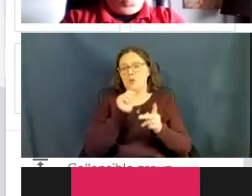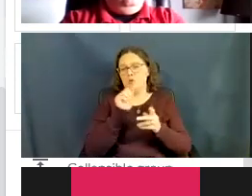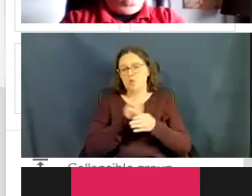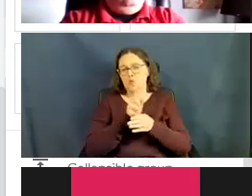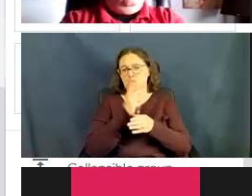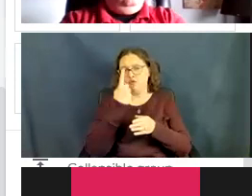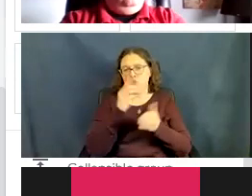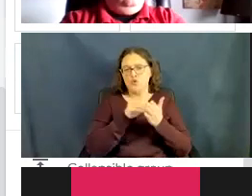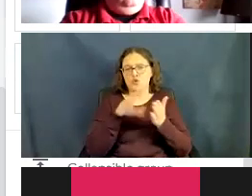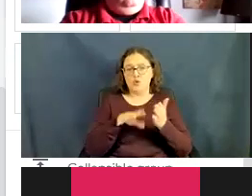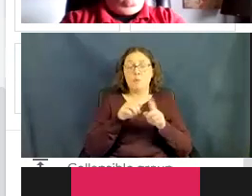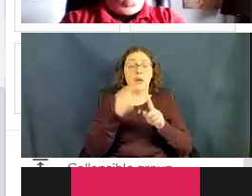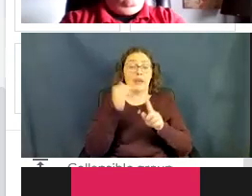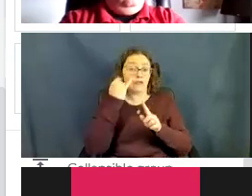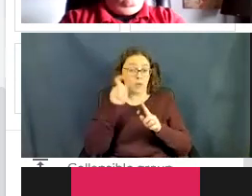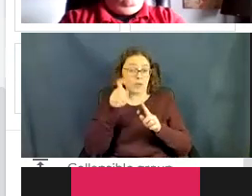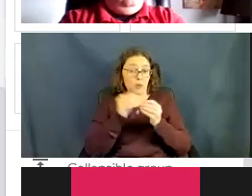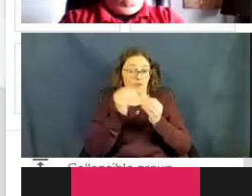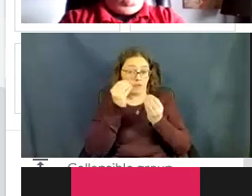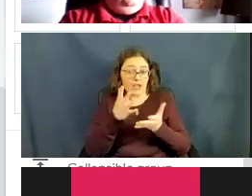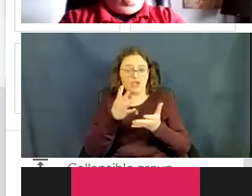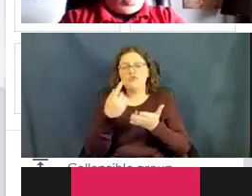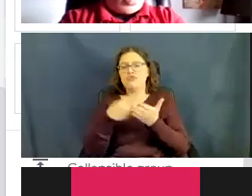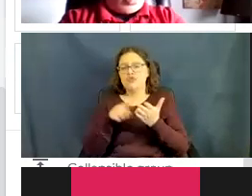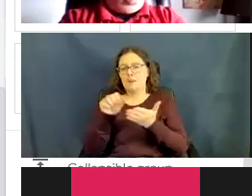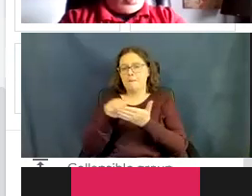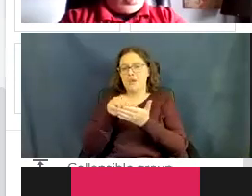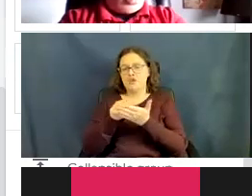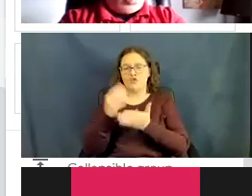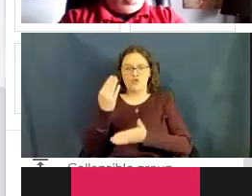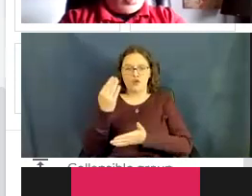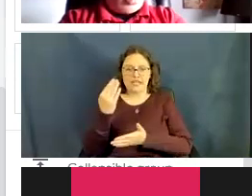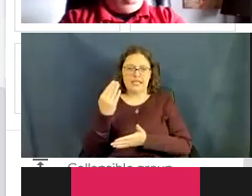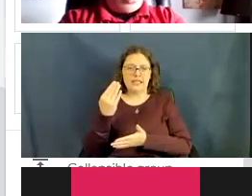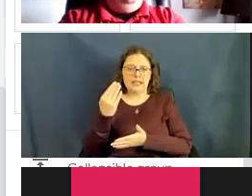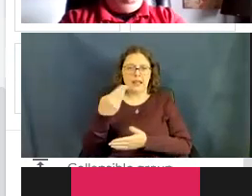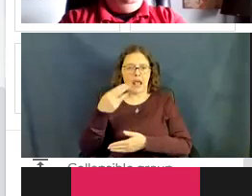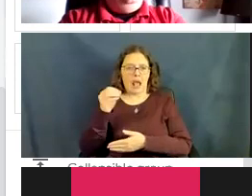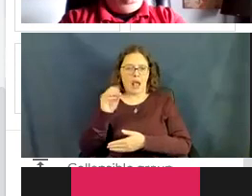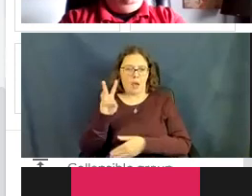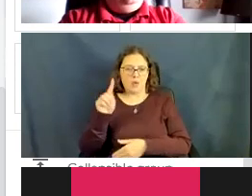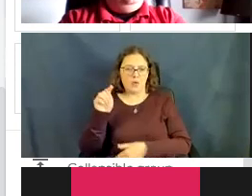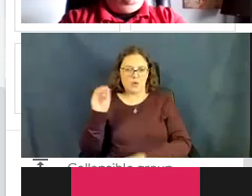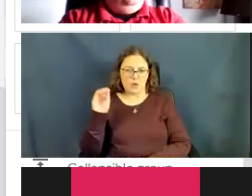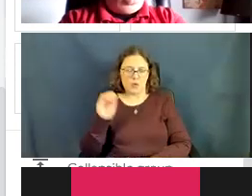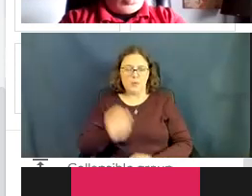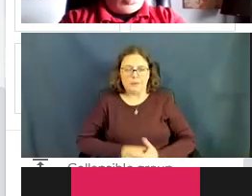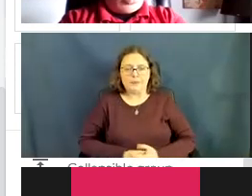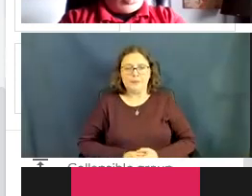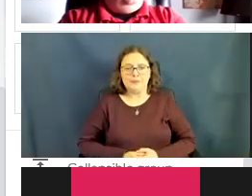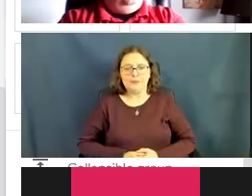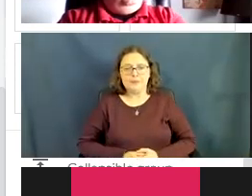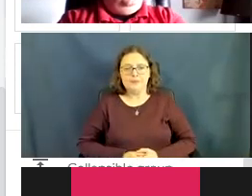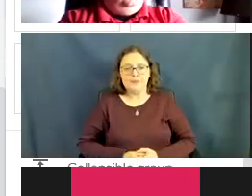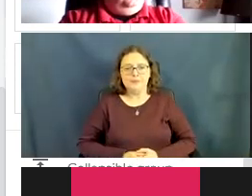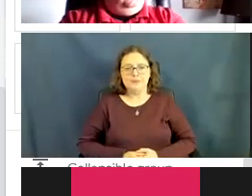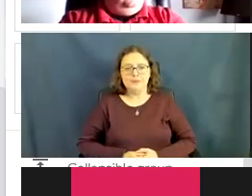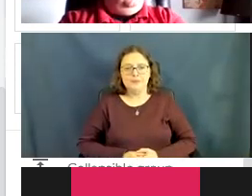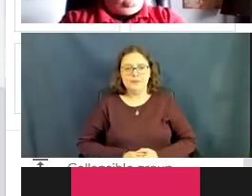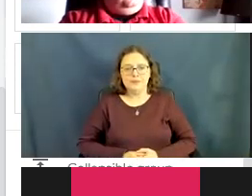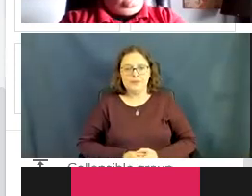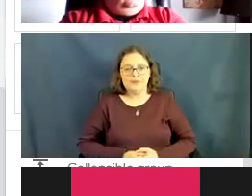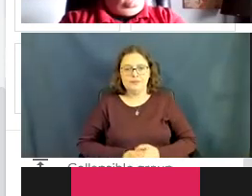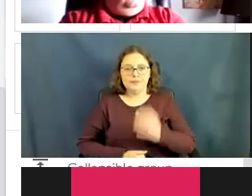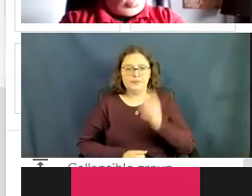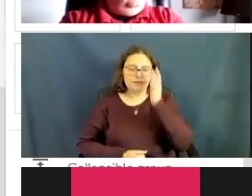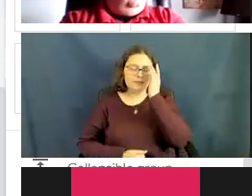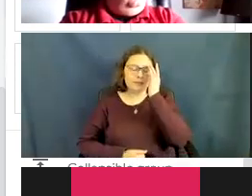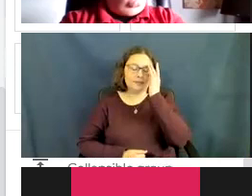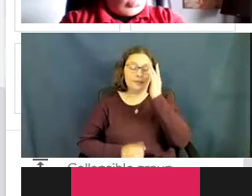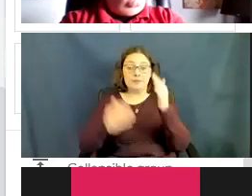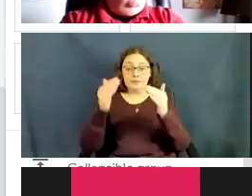That's the reason why we say copy first, first thing out of our mouth is copy, copy, save